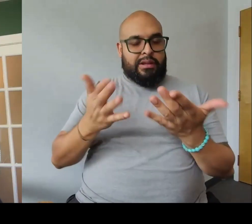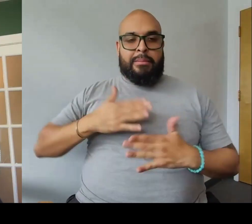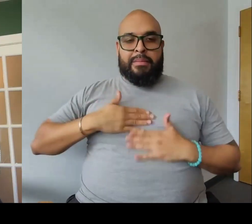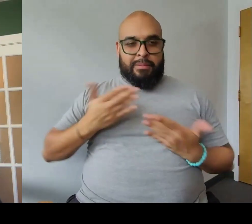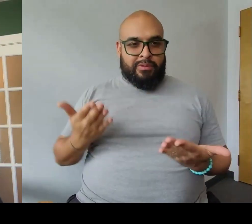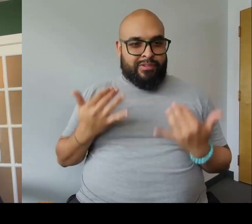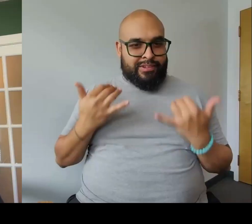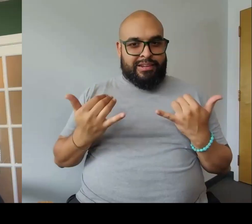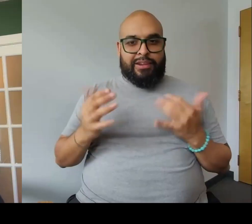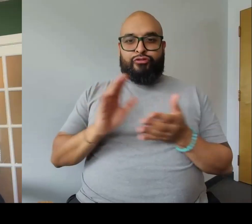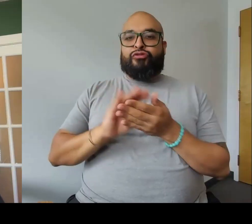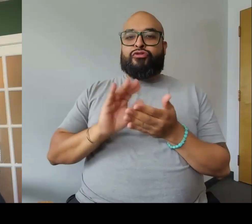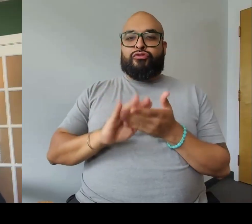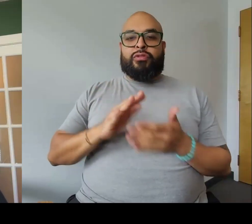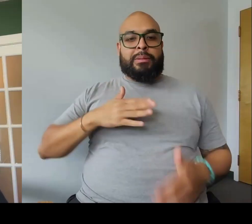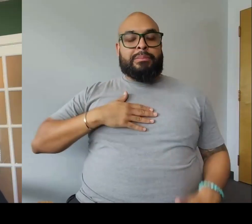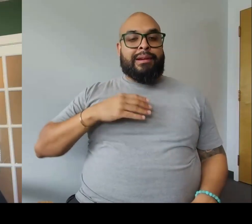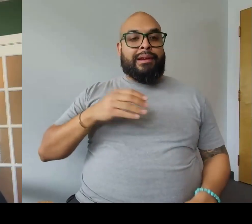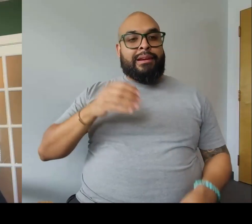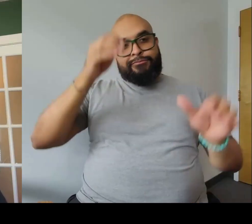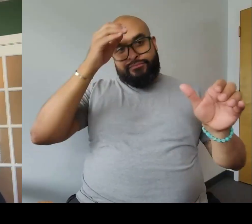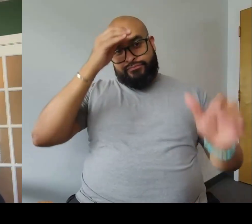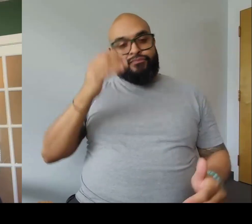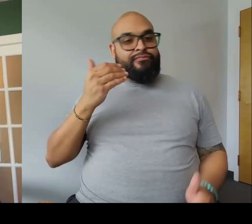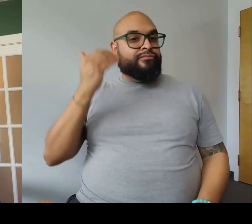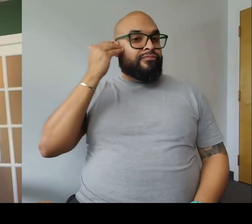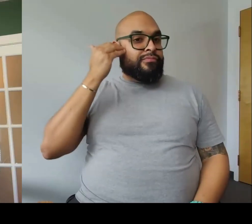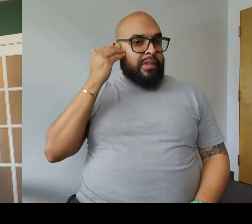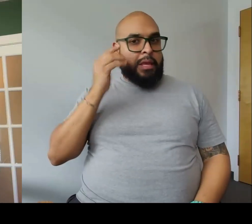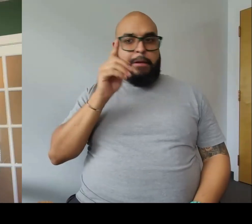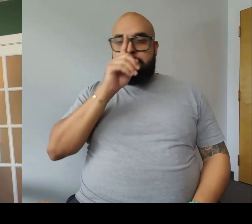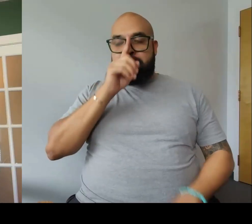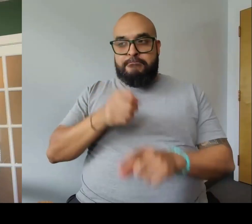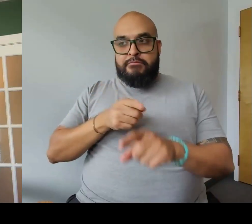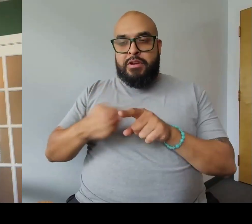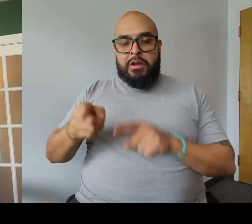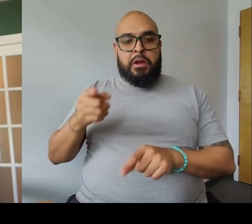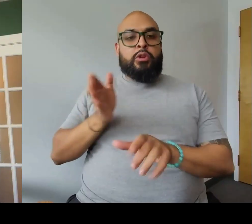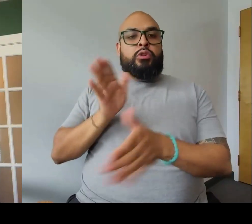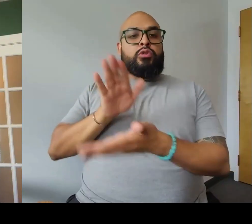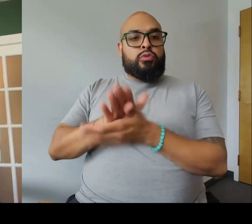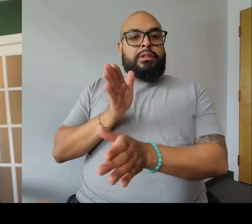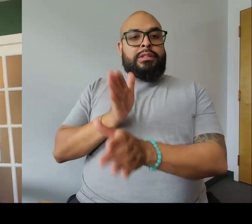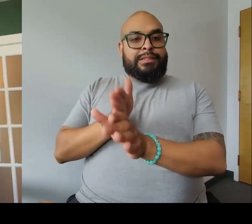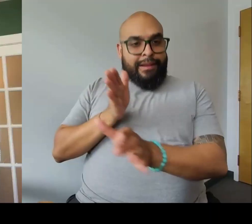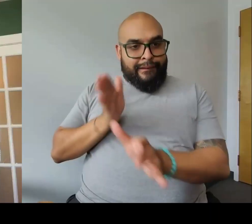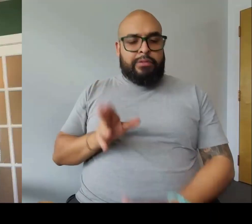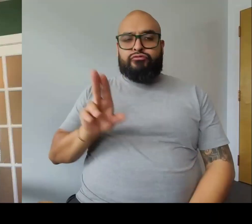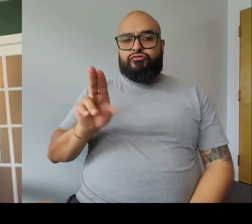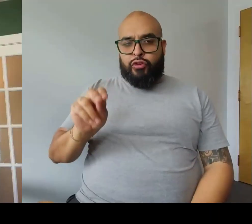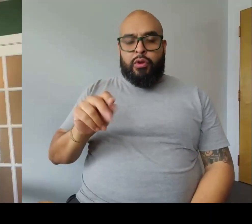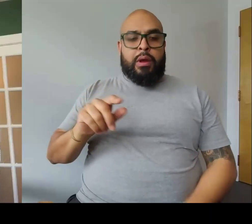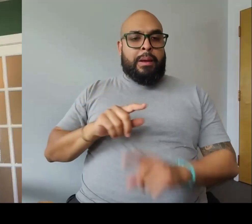My expertise is not in school psychology or VI, but I do a lot of work there and have published articles with Beth.